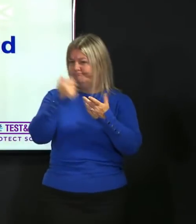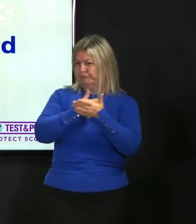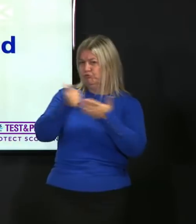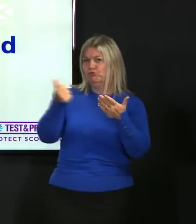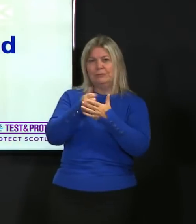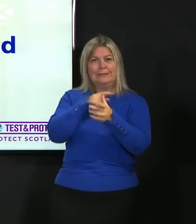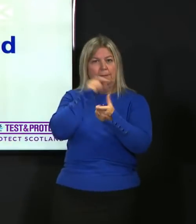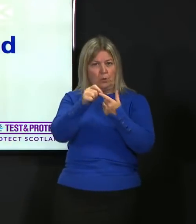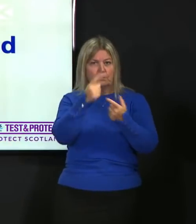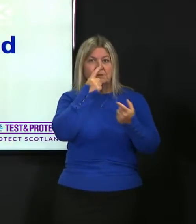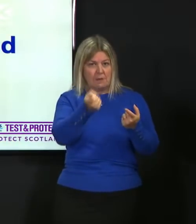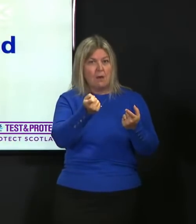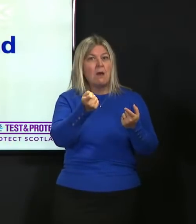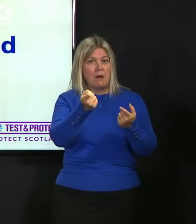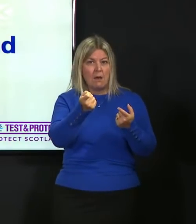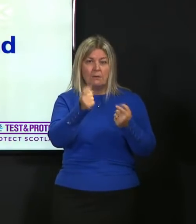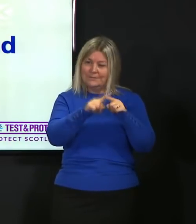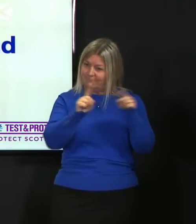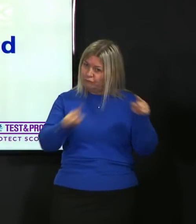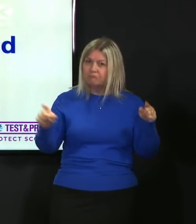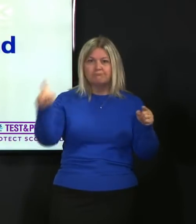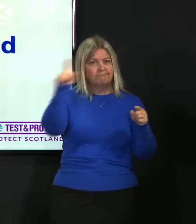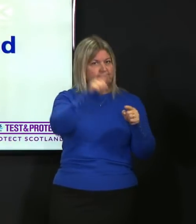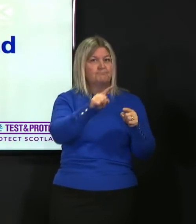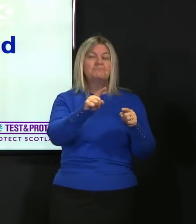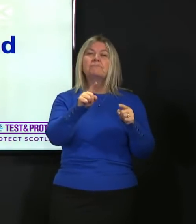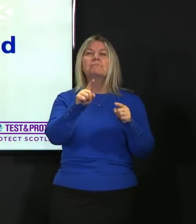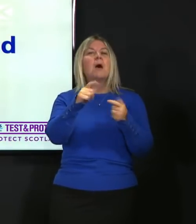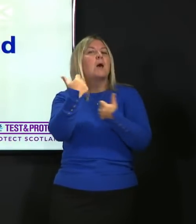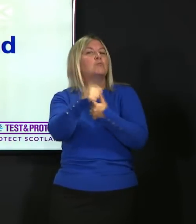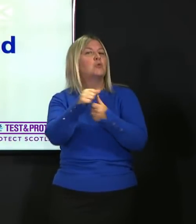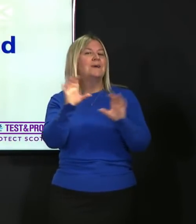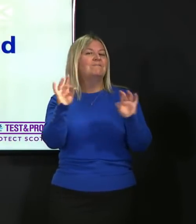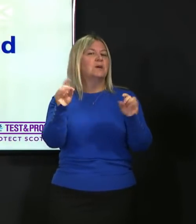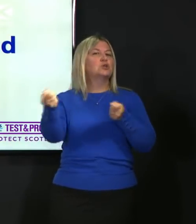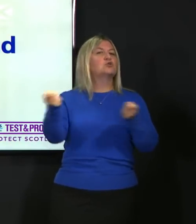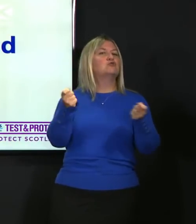all settings with appropriate infection control arrangements. Including PPE and